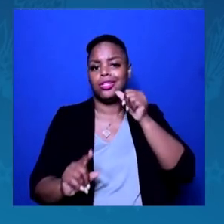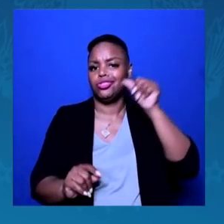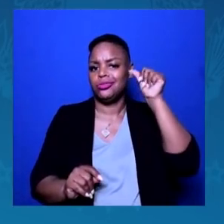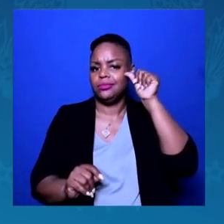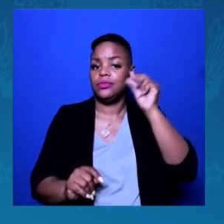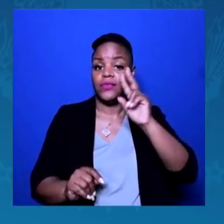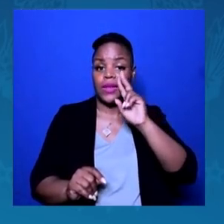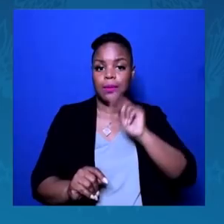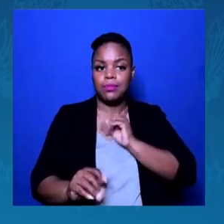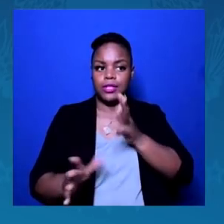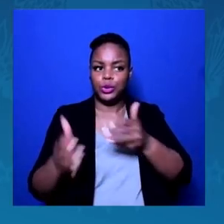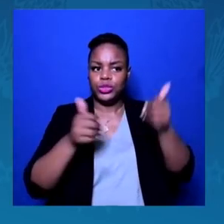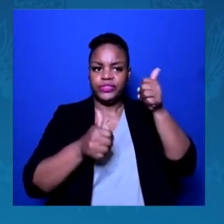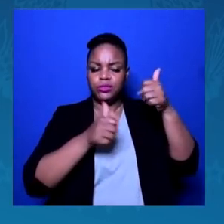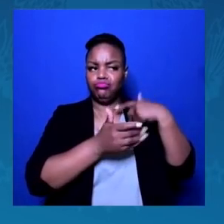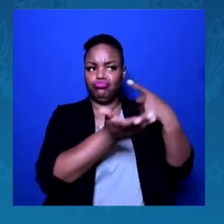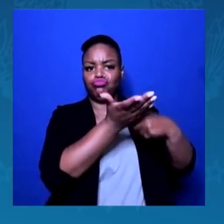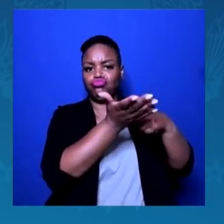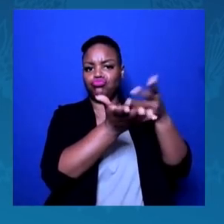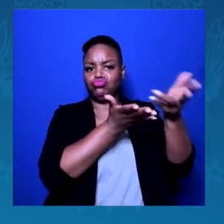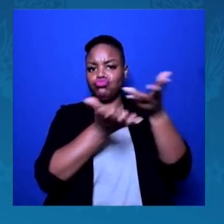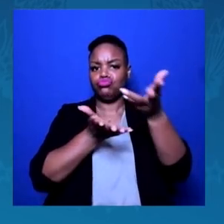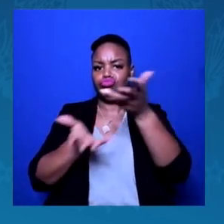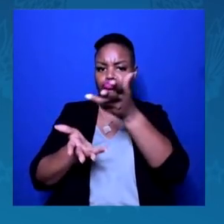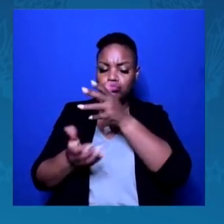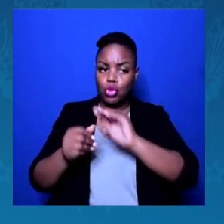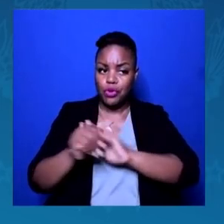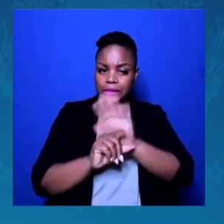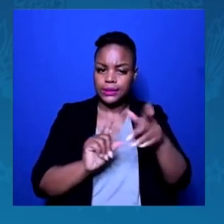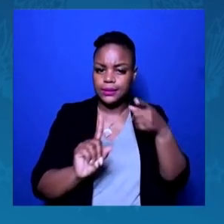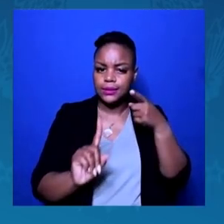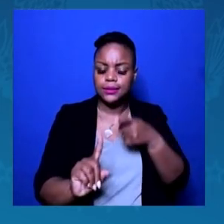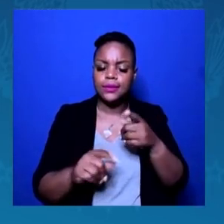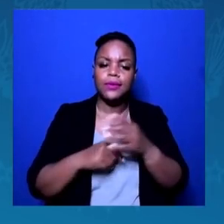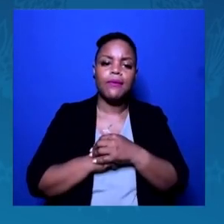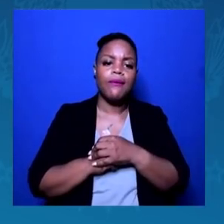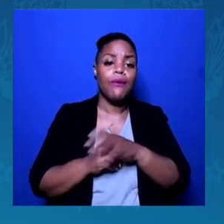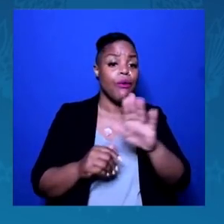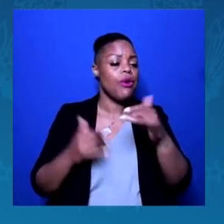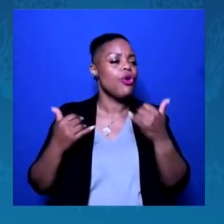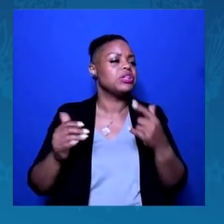as just the current example of a global public health crisis